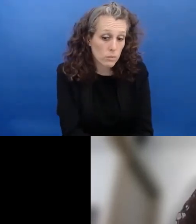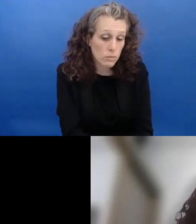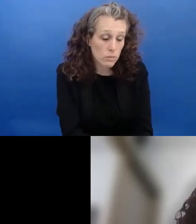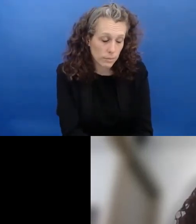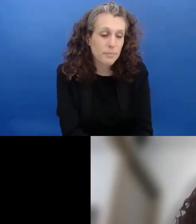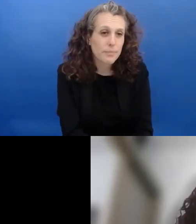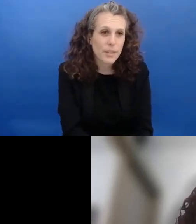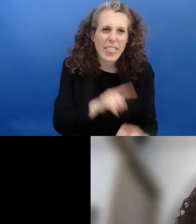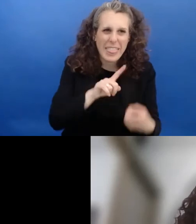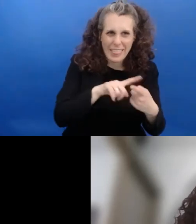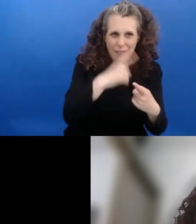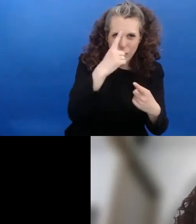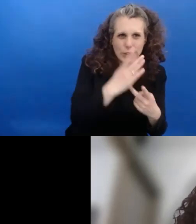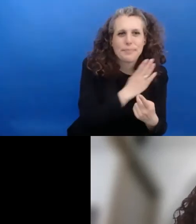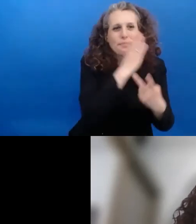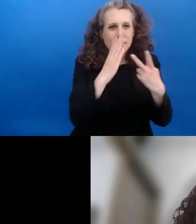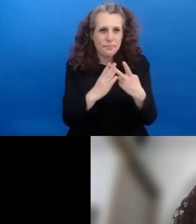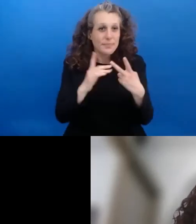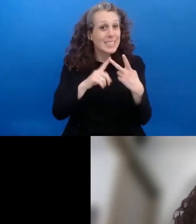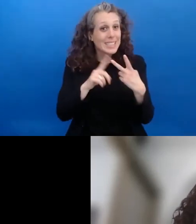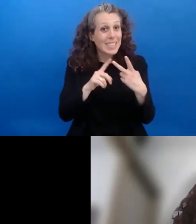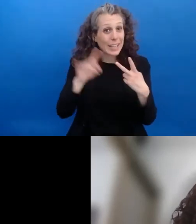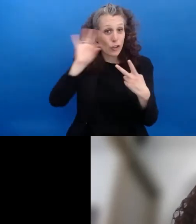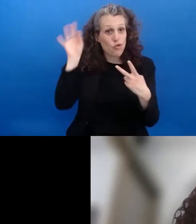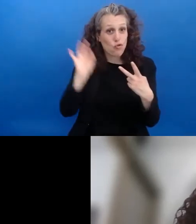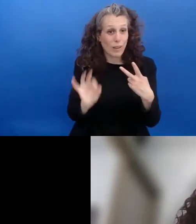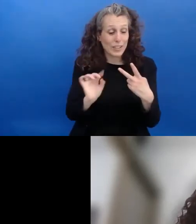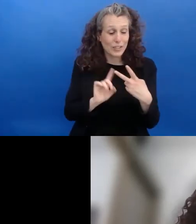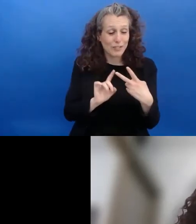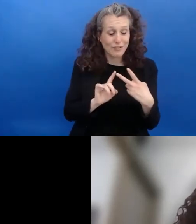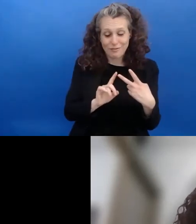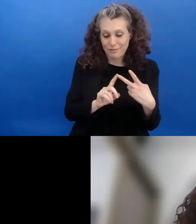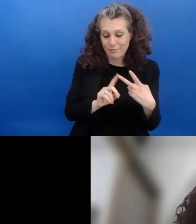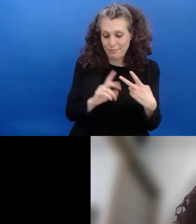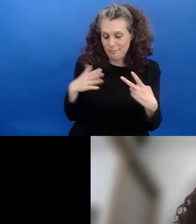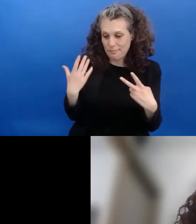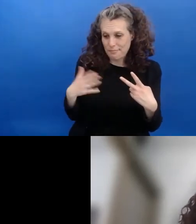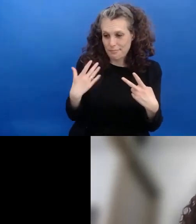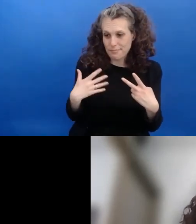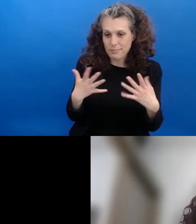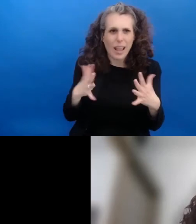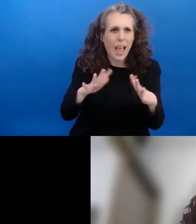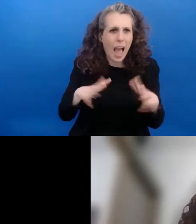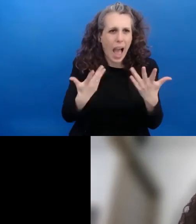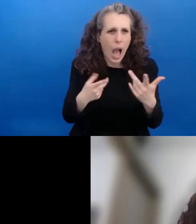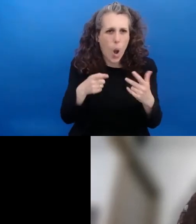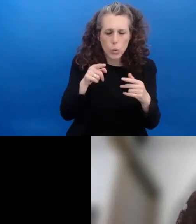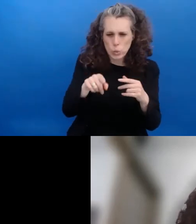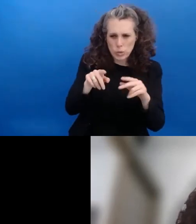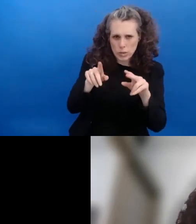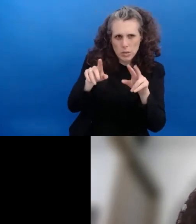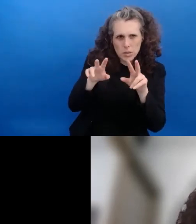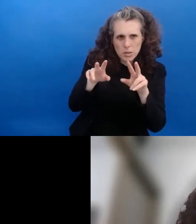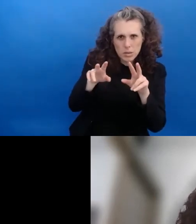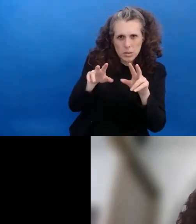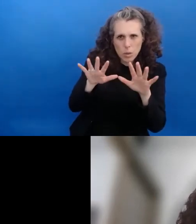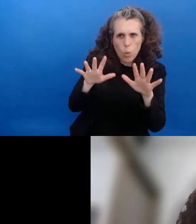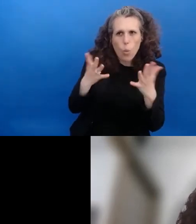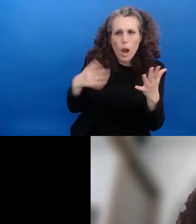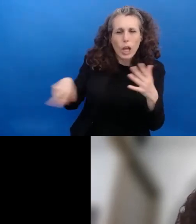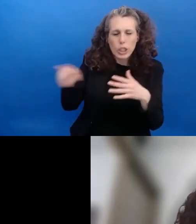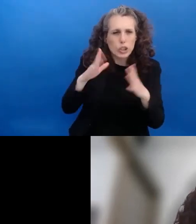with regard the second question on what measures uh should be put in place i think it's our role